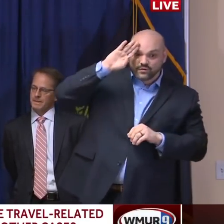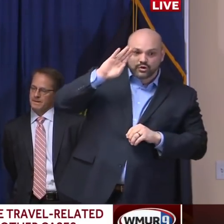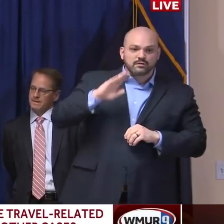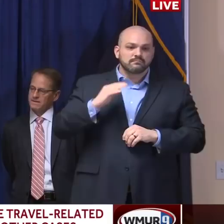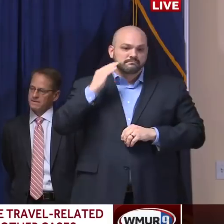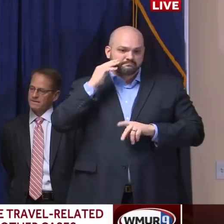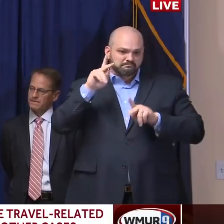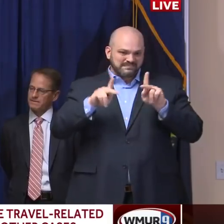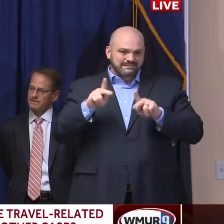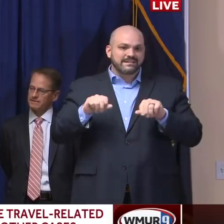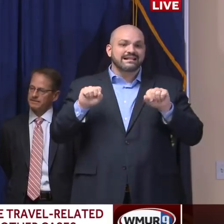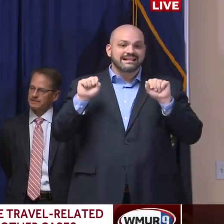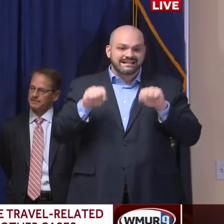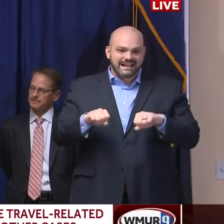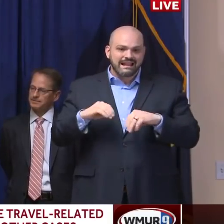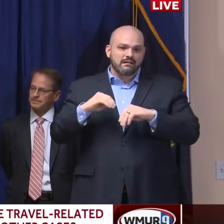WITHOUT A FEVER.